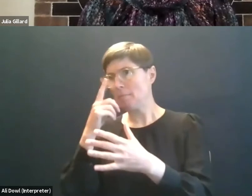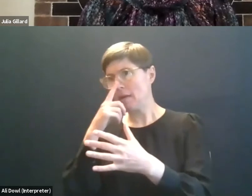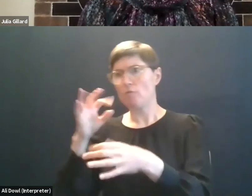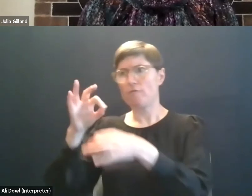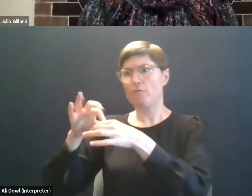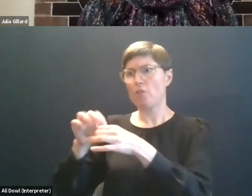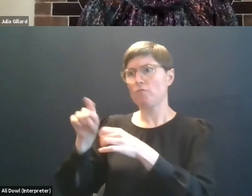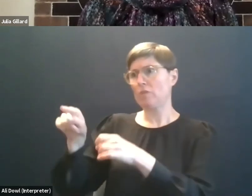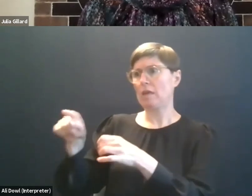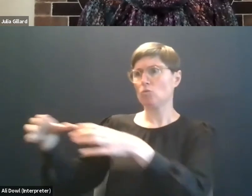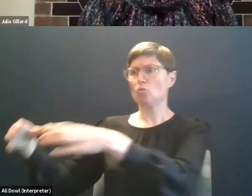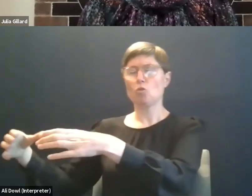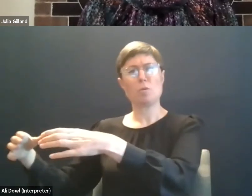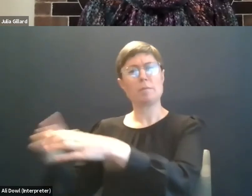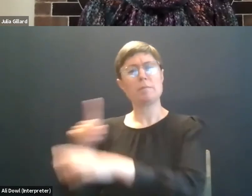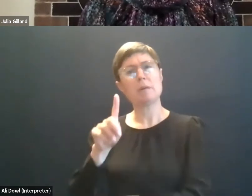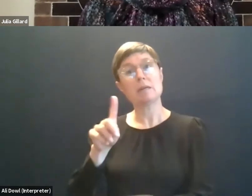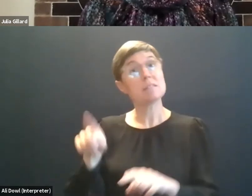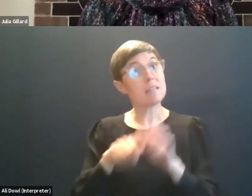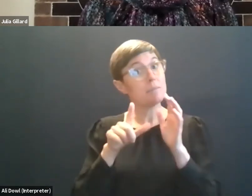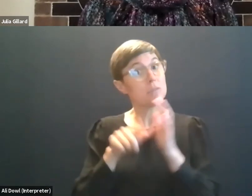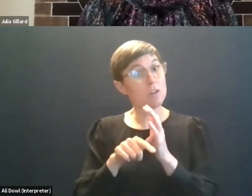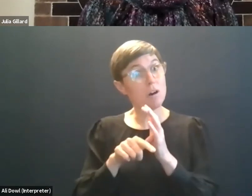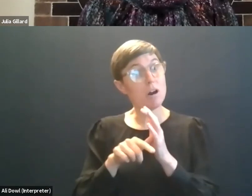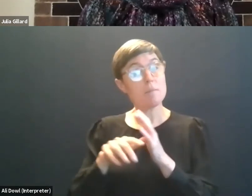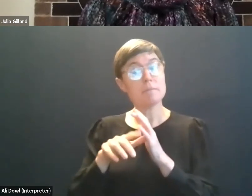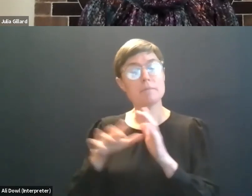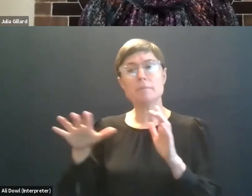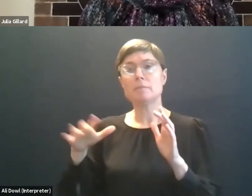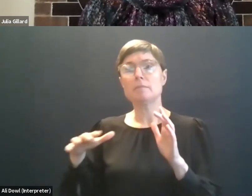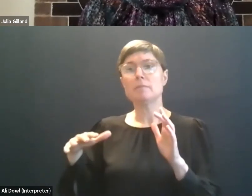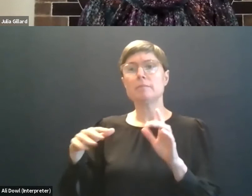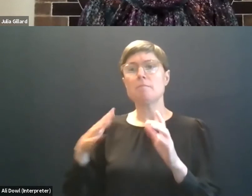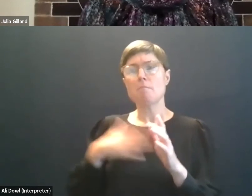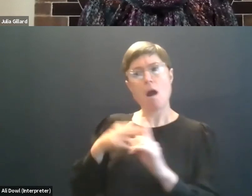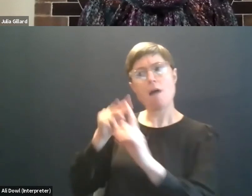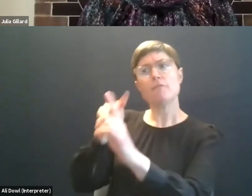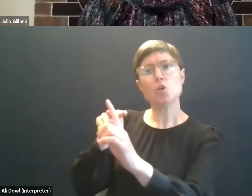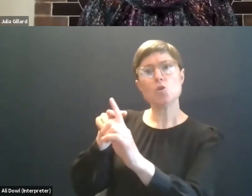think you have to have the courage to walk out of your own discourse and listen to what